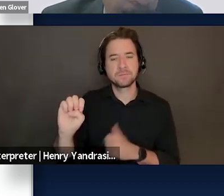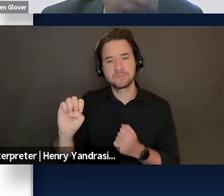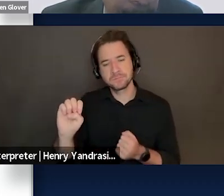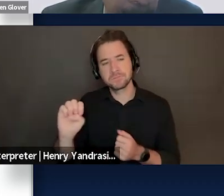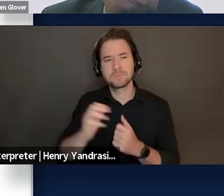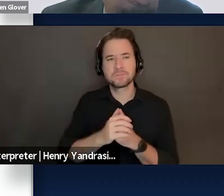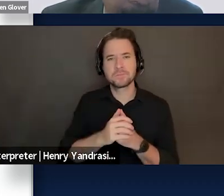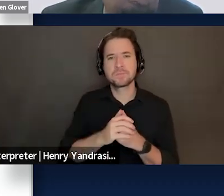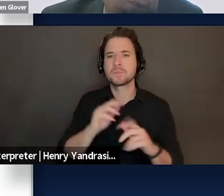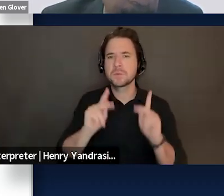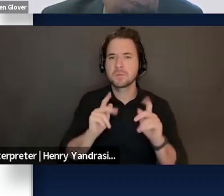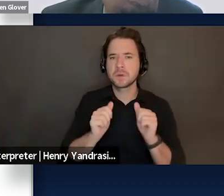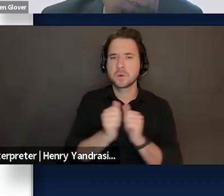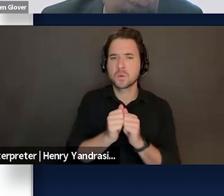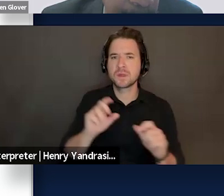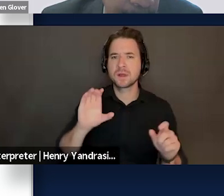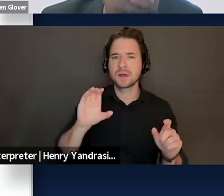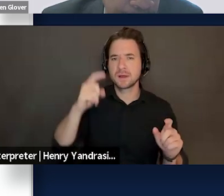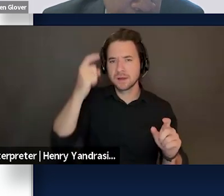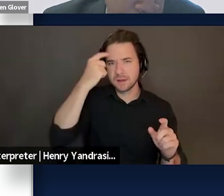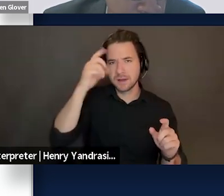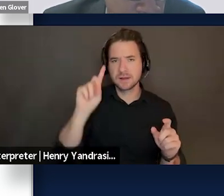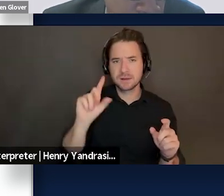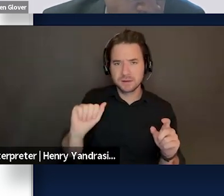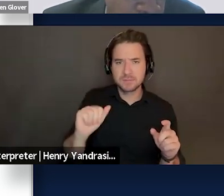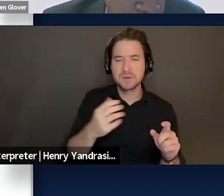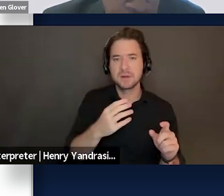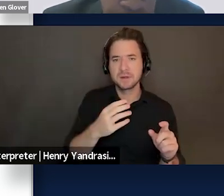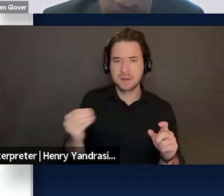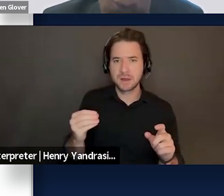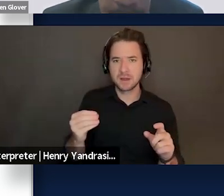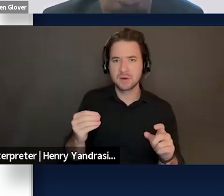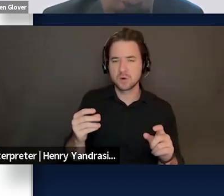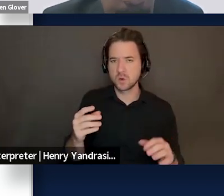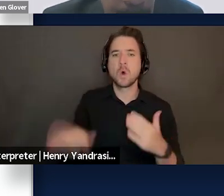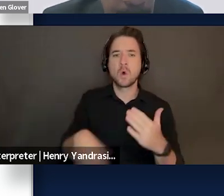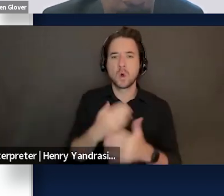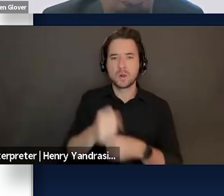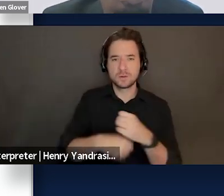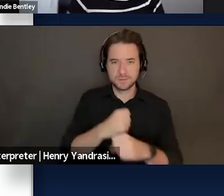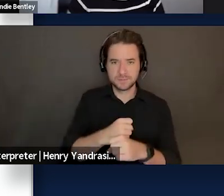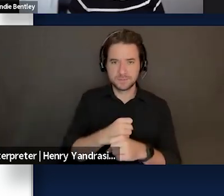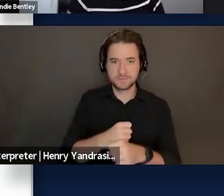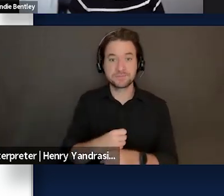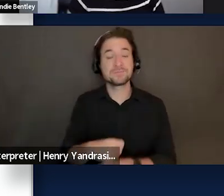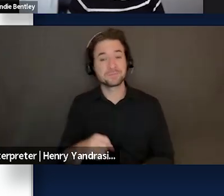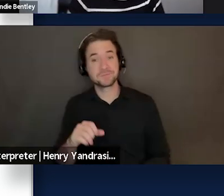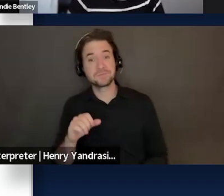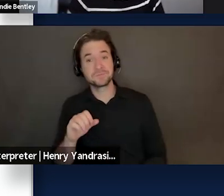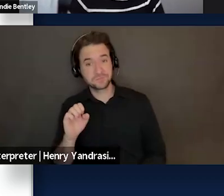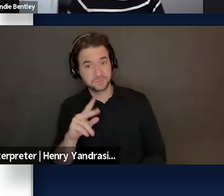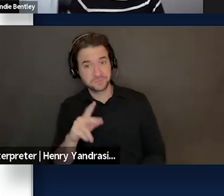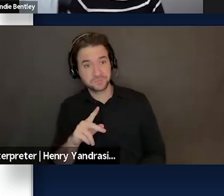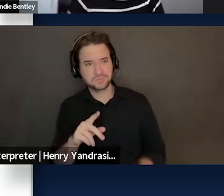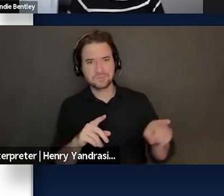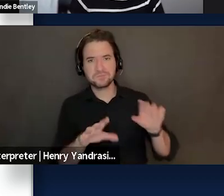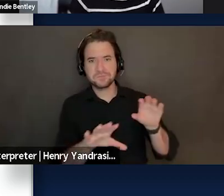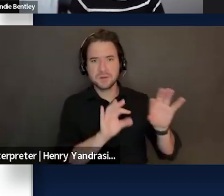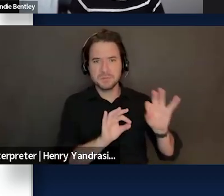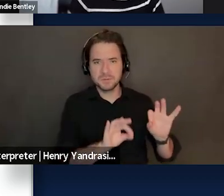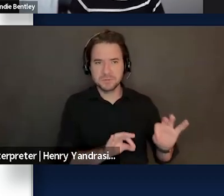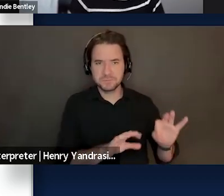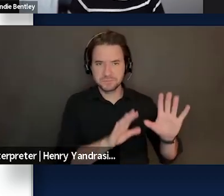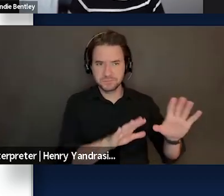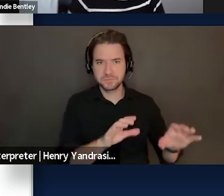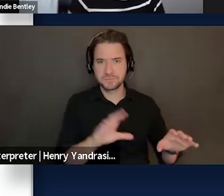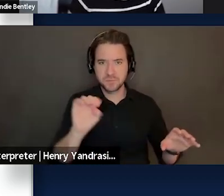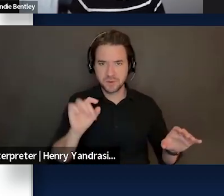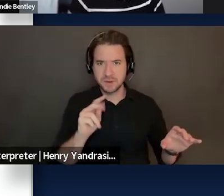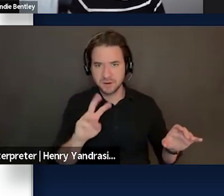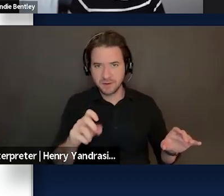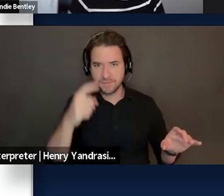people were calling it a disability, and… Through our years.